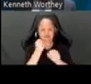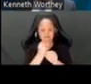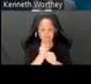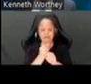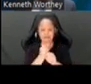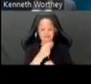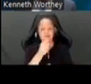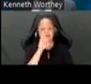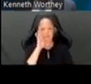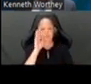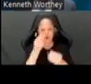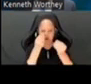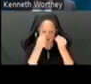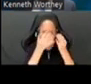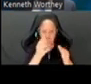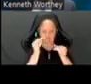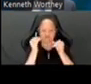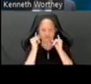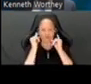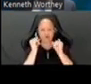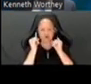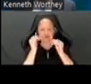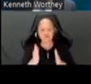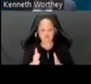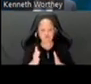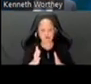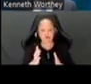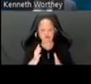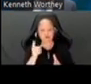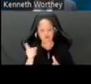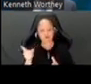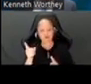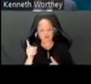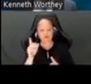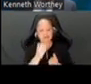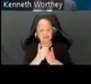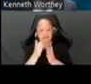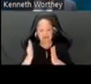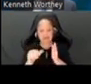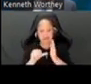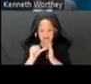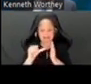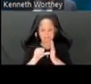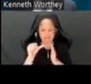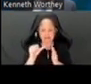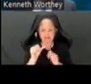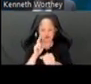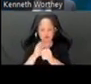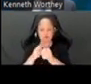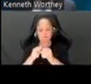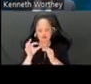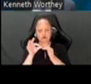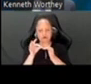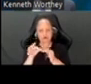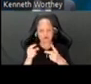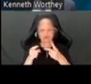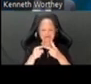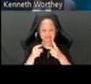will inform them to turn to the corresponding page which is the second individual on the